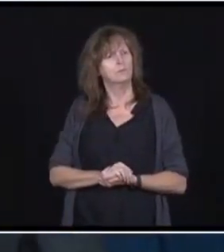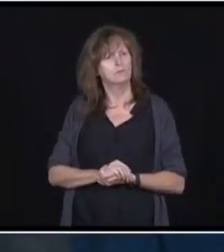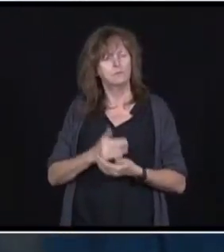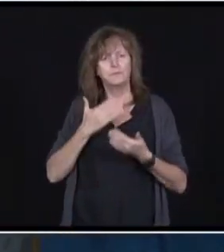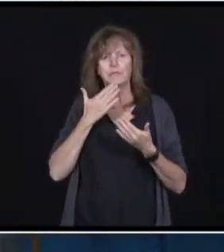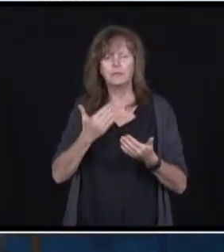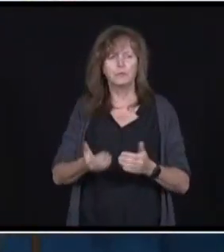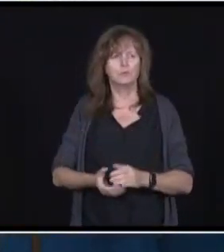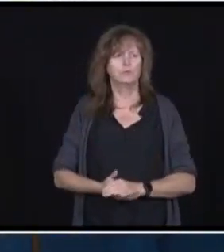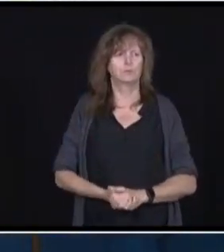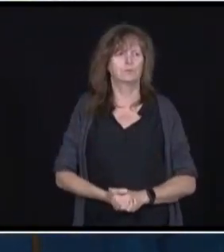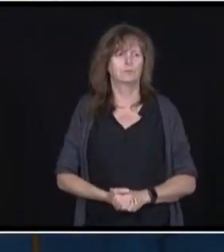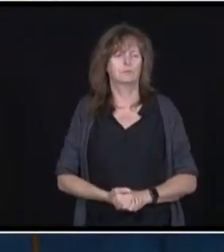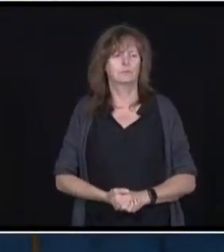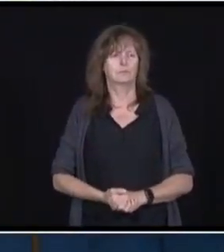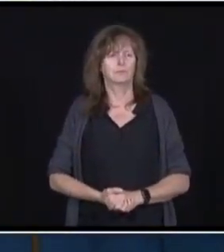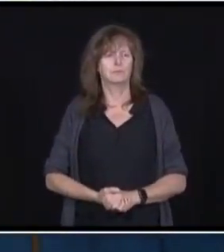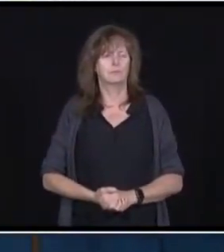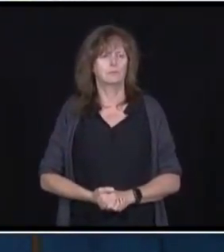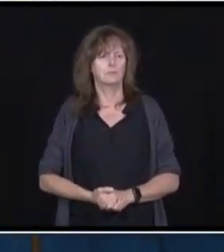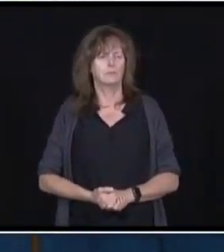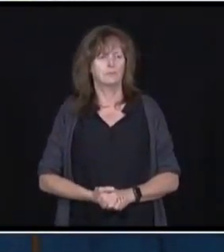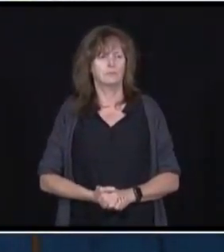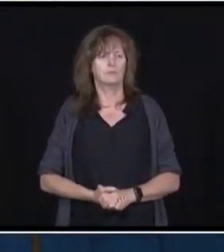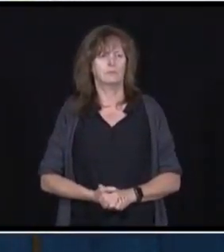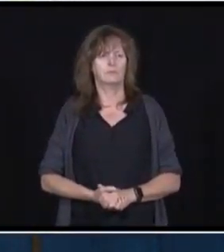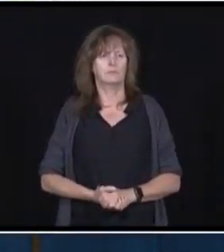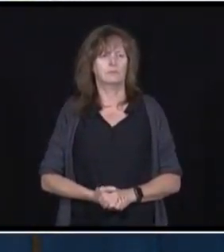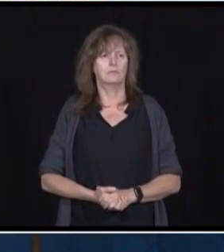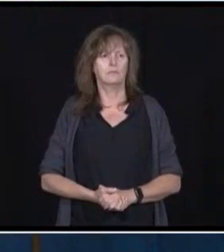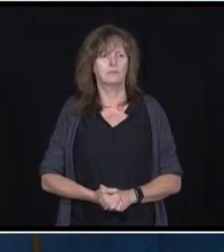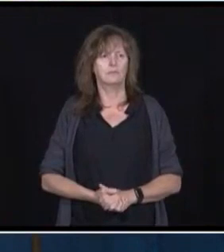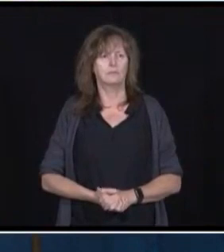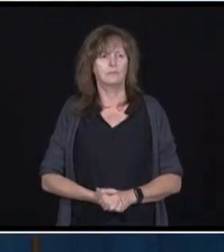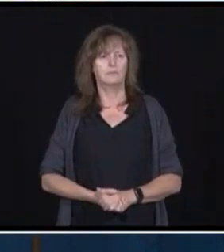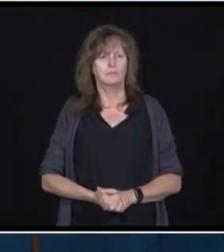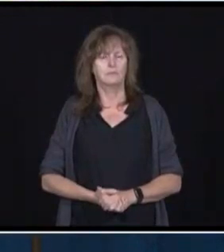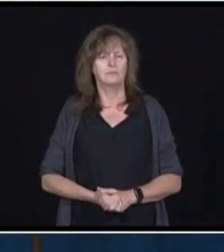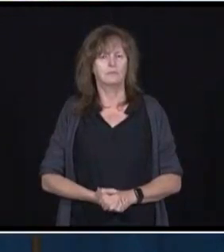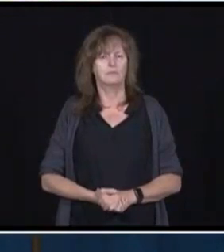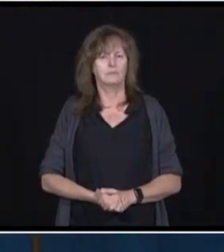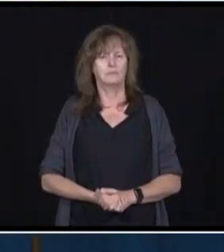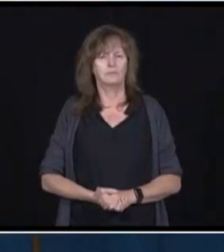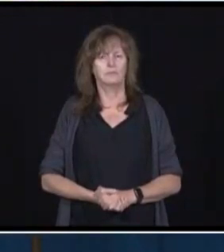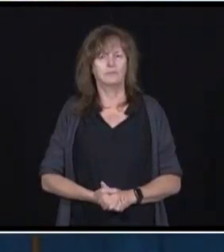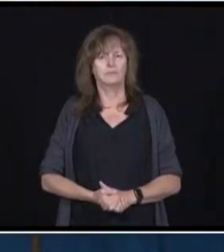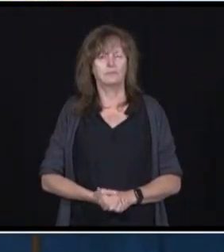We have taken all of these factors into consideration and our fall plant will allow us to ramp up to get to 50,000 tests within the next two weeks.